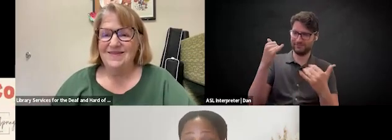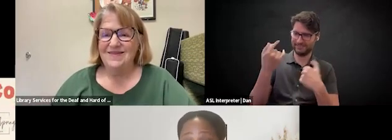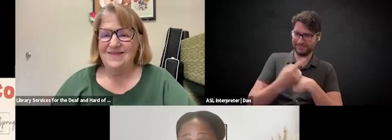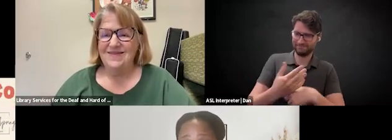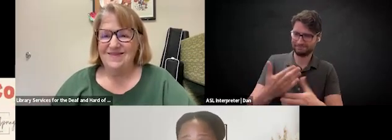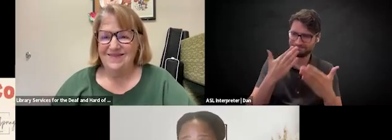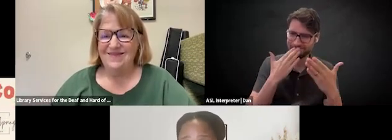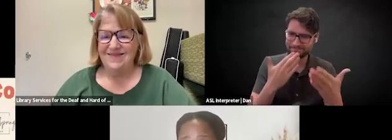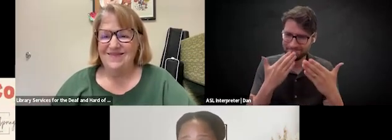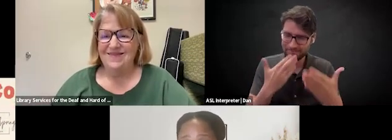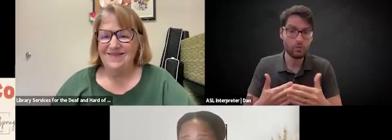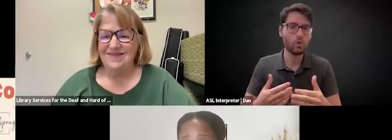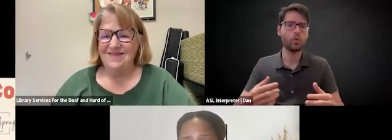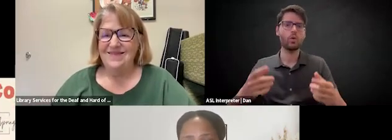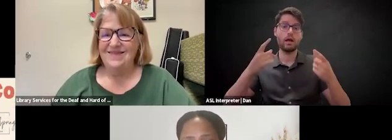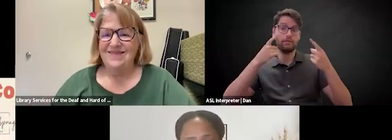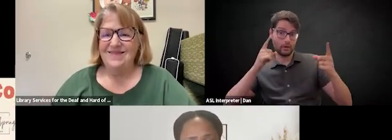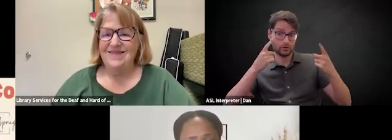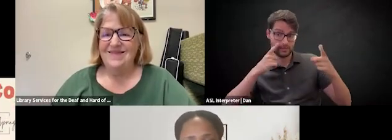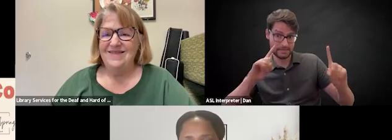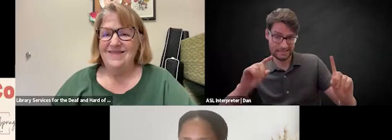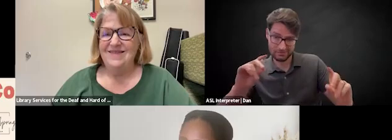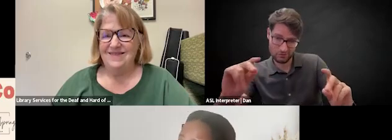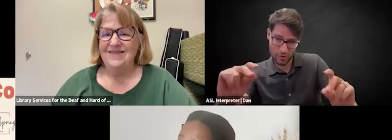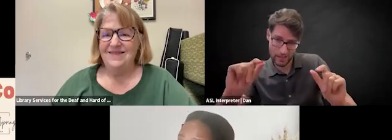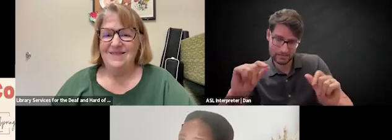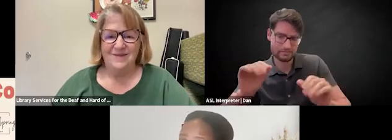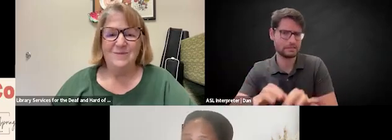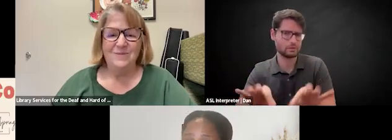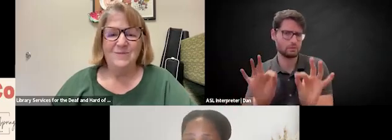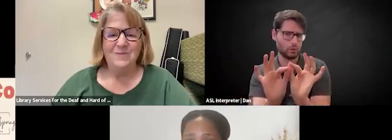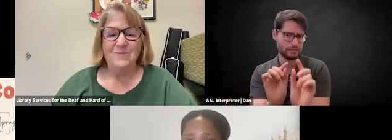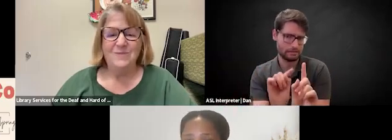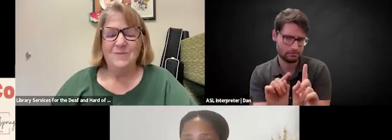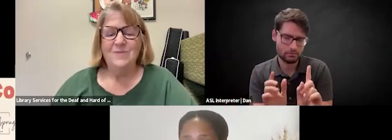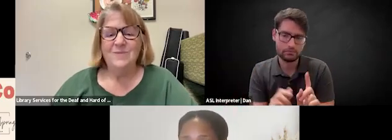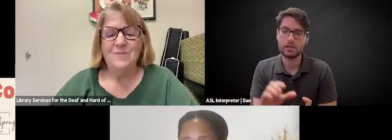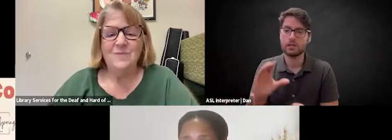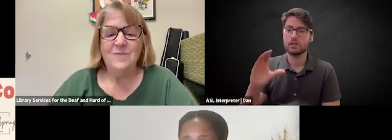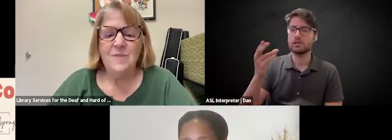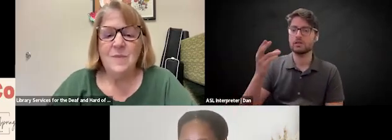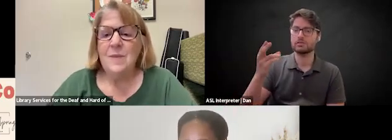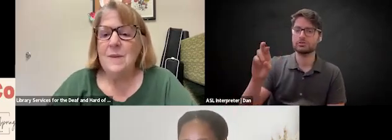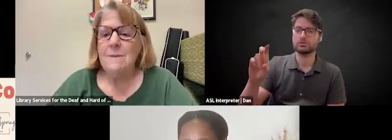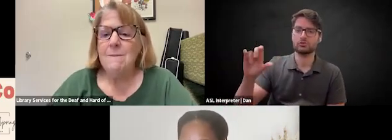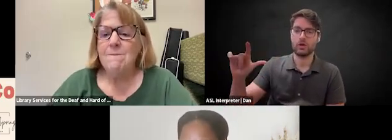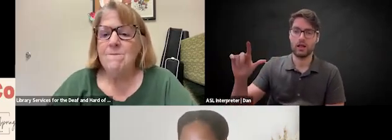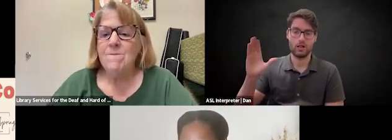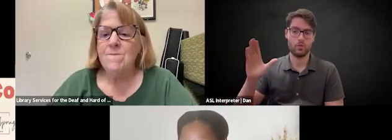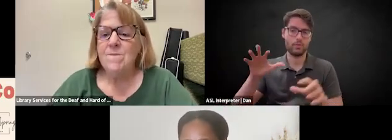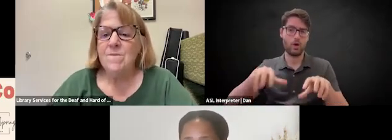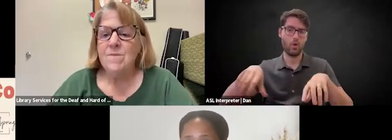I do have some announcements. We do have, real quick, this one is important. Um... Cherrell will be hosting, tonight at 6:00 pm,